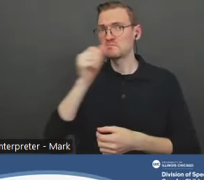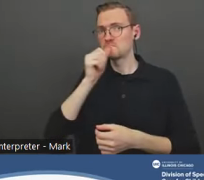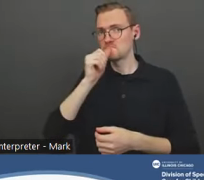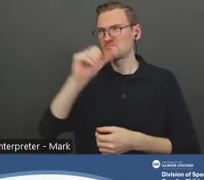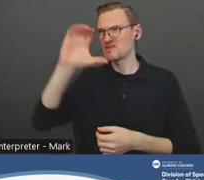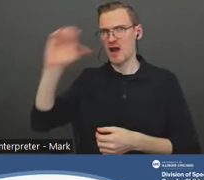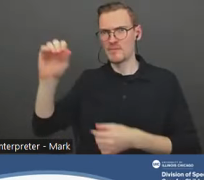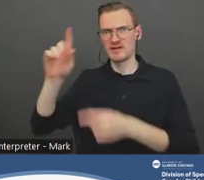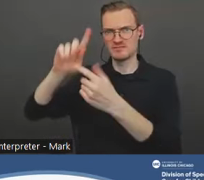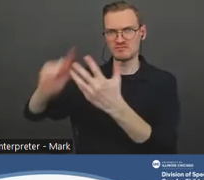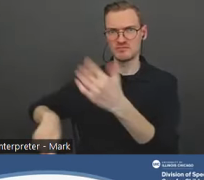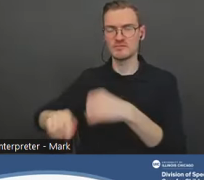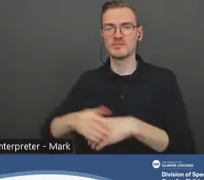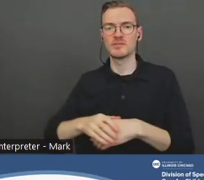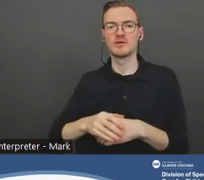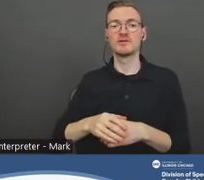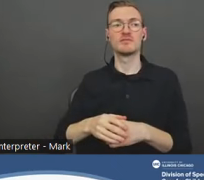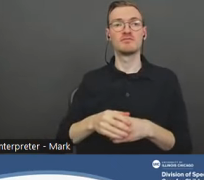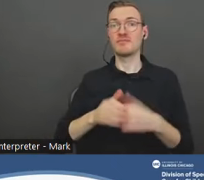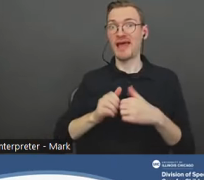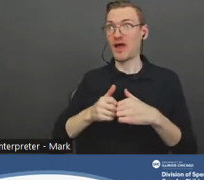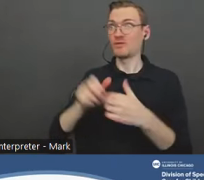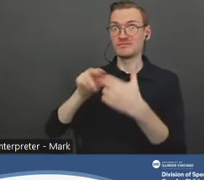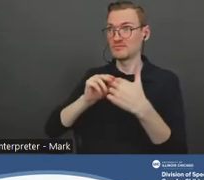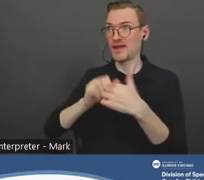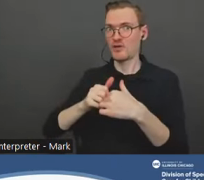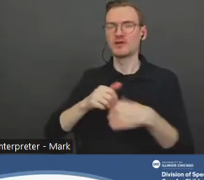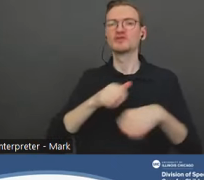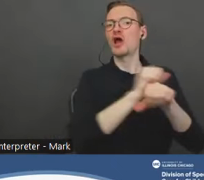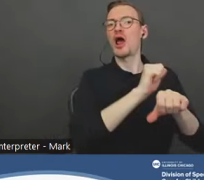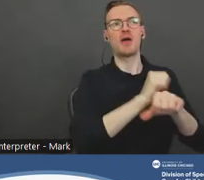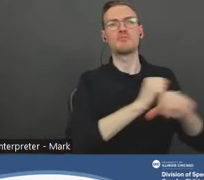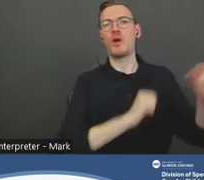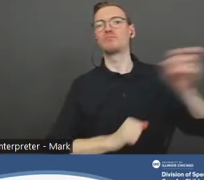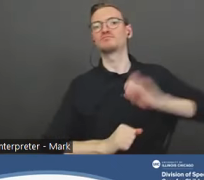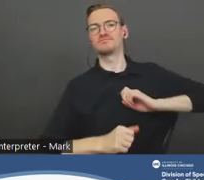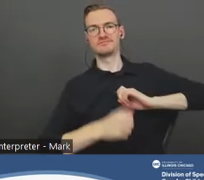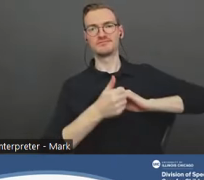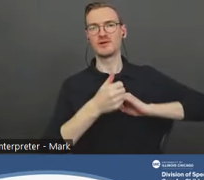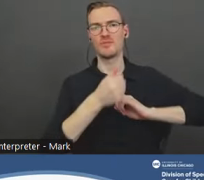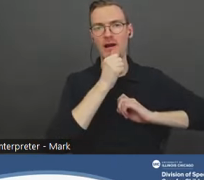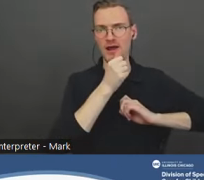insurance is through a job or an employer you can get private insurance if your job offers it to you